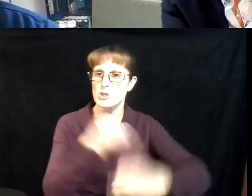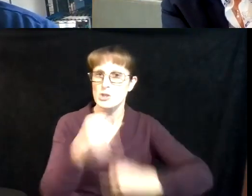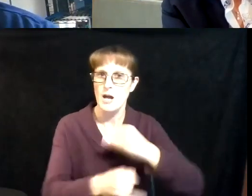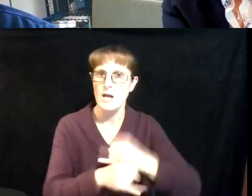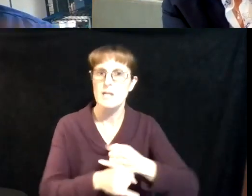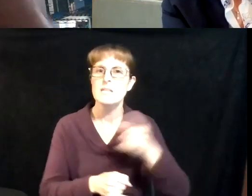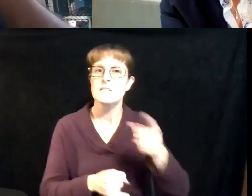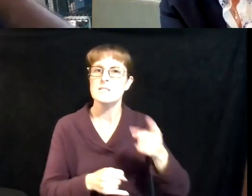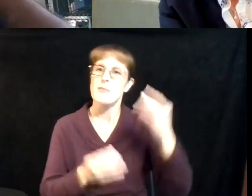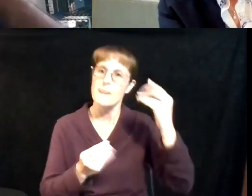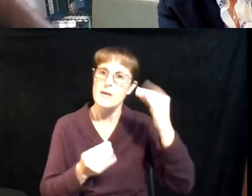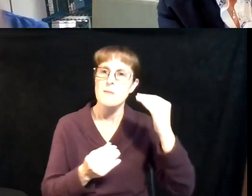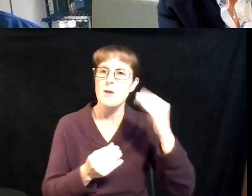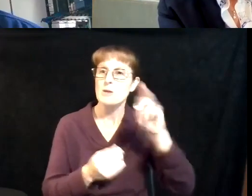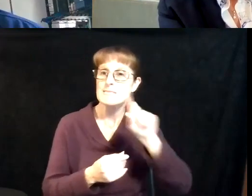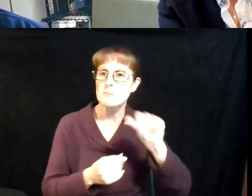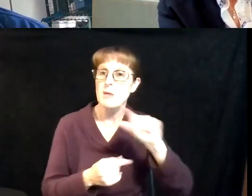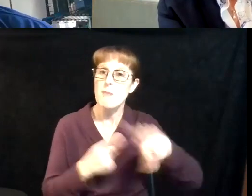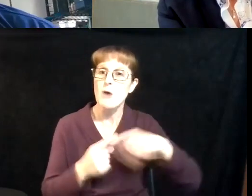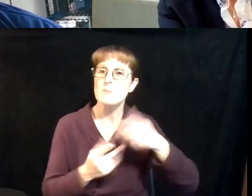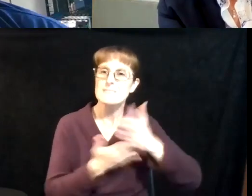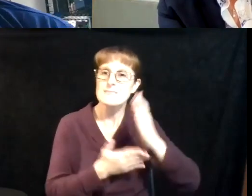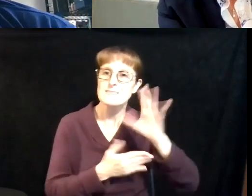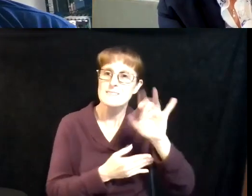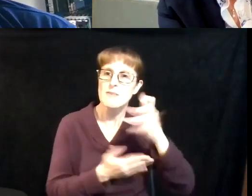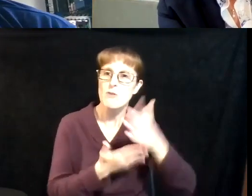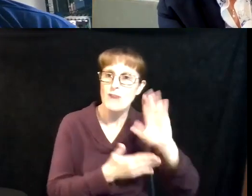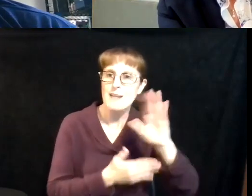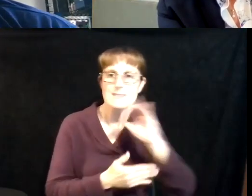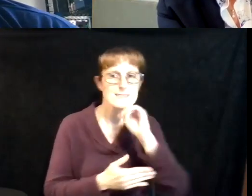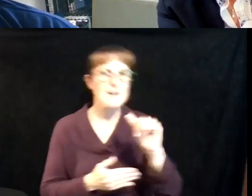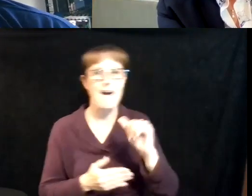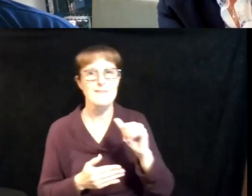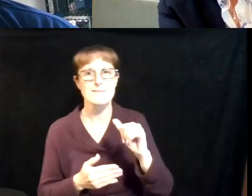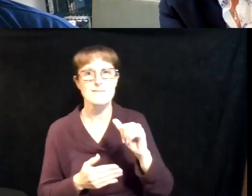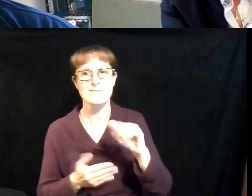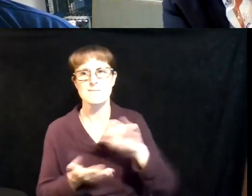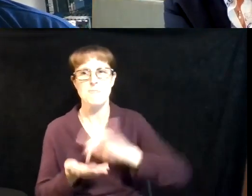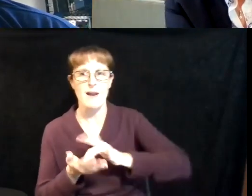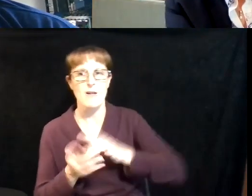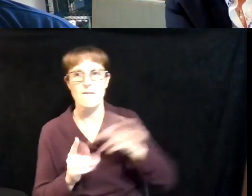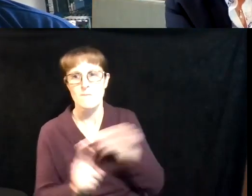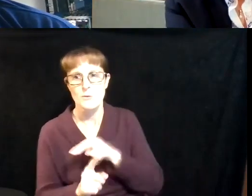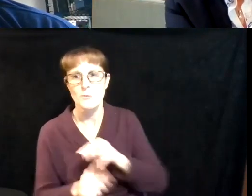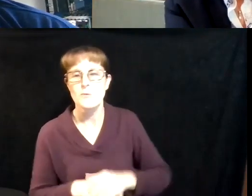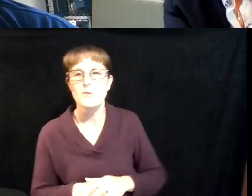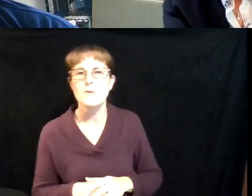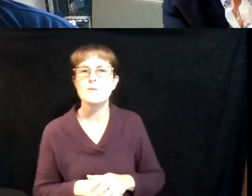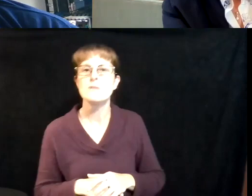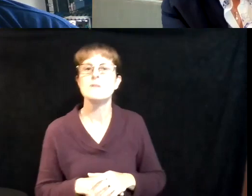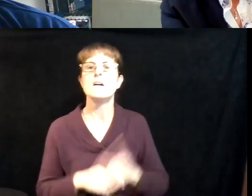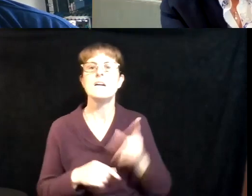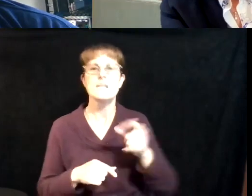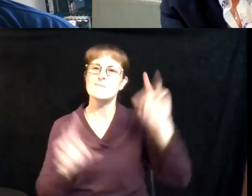Some have referred to him as the grandfather of self-advocacy. He was opposed to the use of pain as a component of treatment or